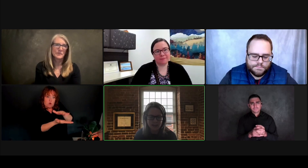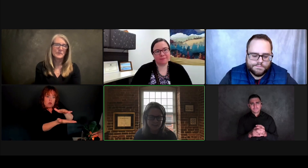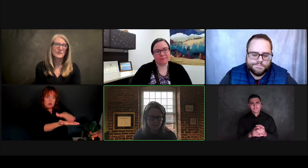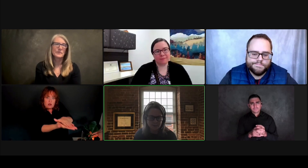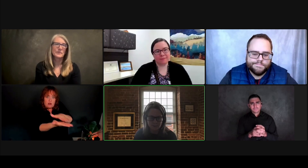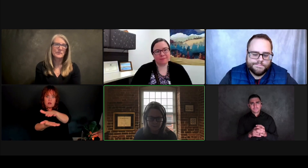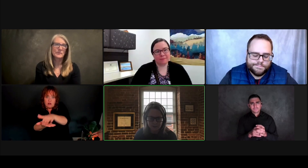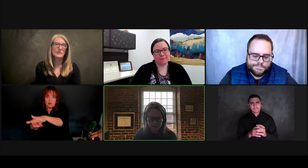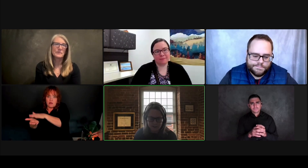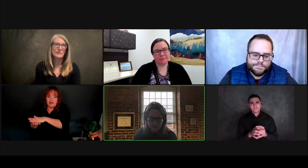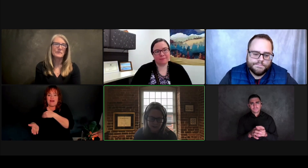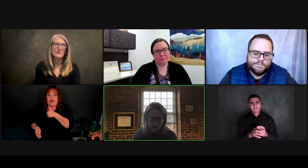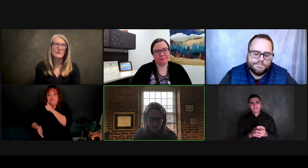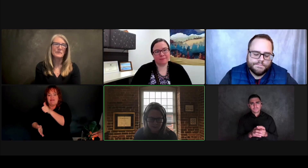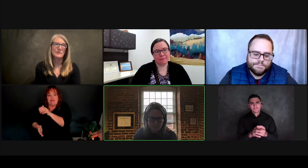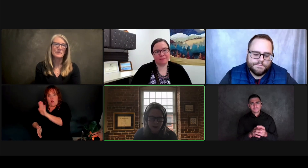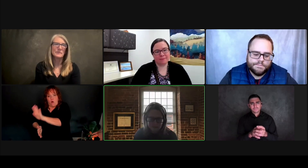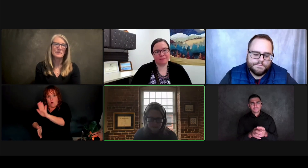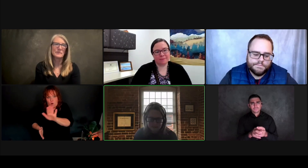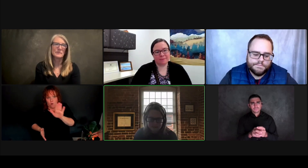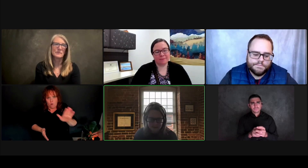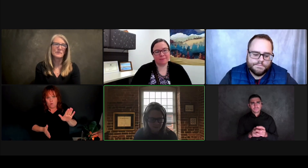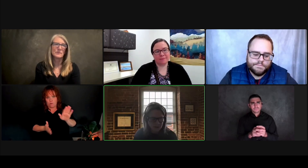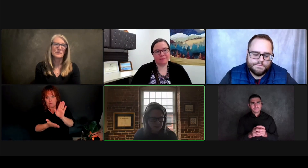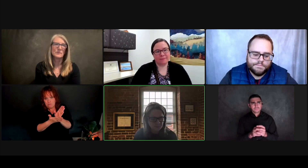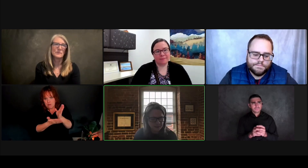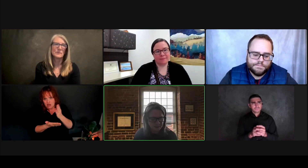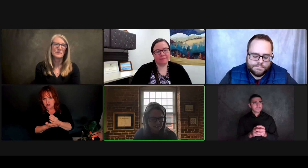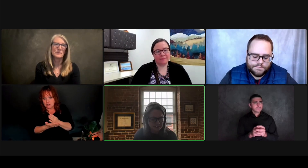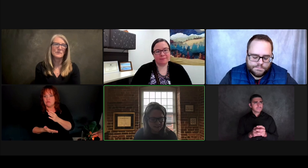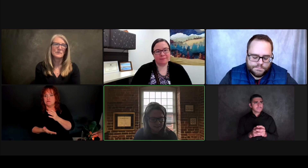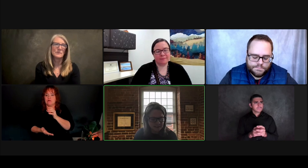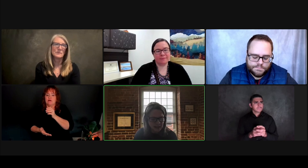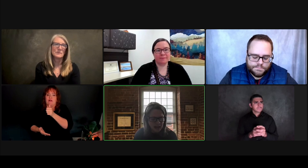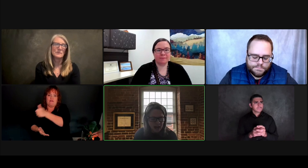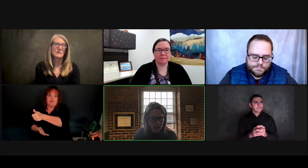has their own policy they follow, in a sense.